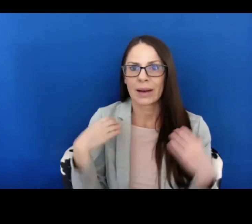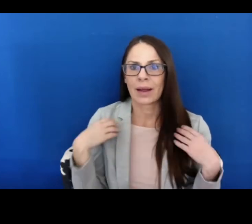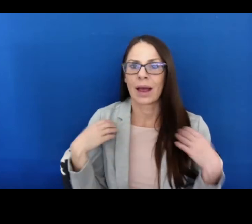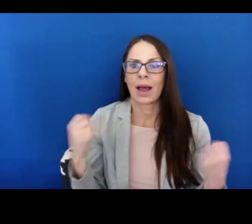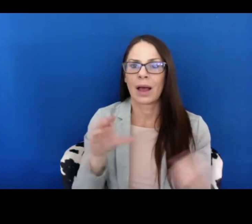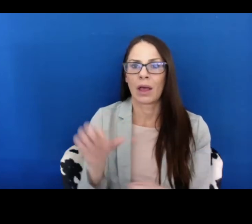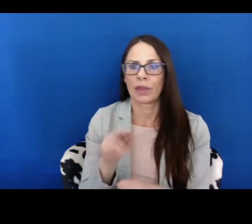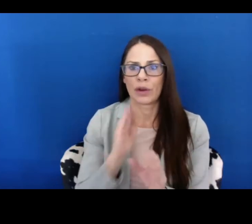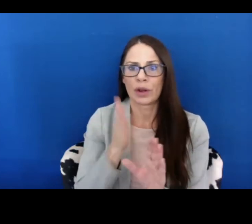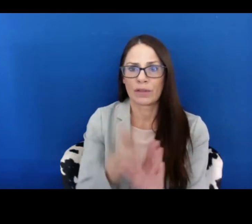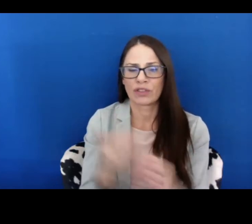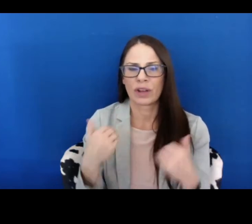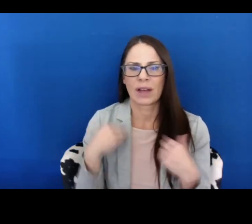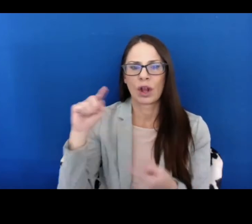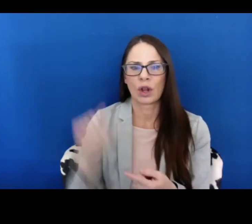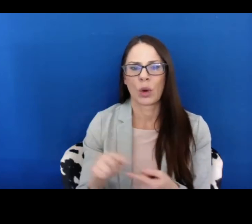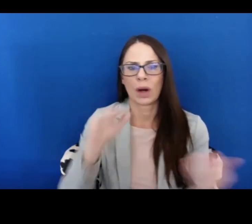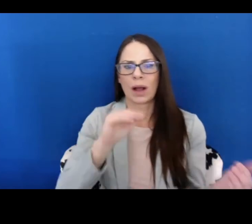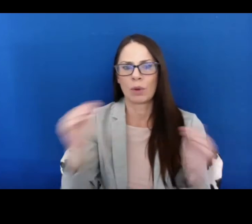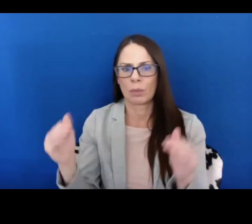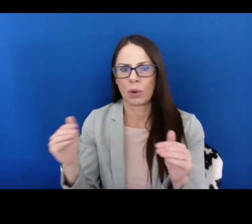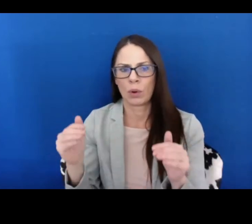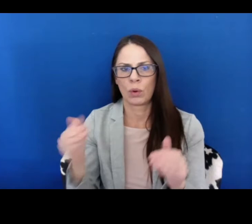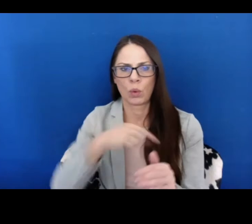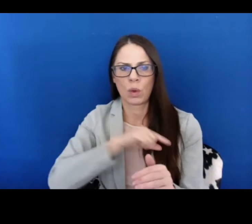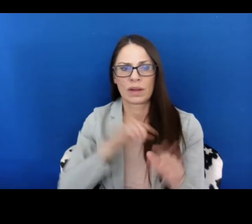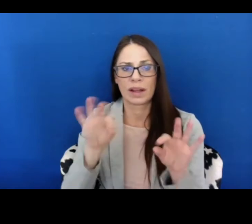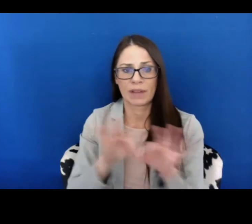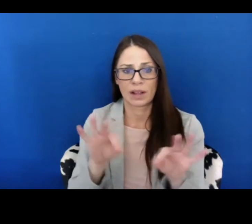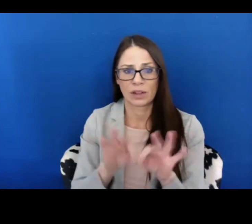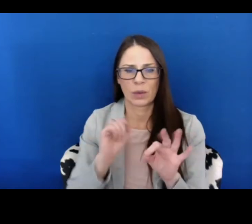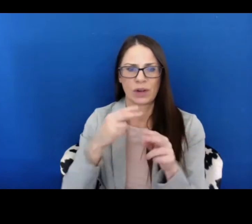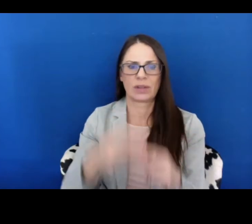have a lower comparable quality value and are thus typically deemed not to be cost effective.